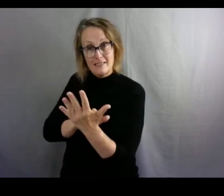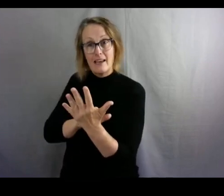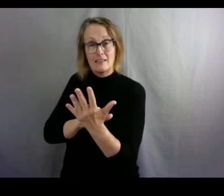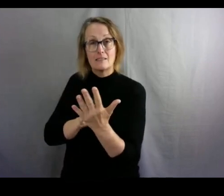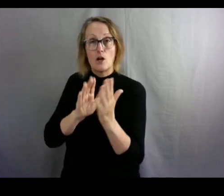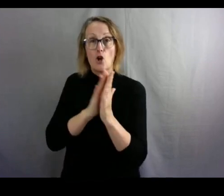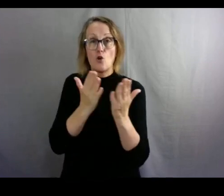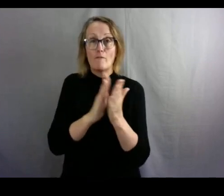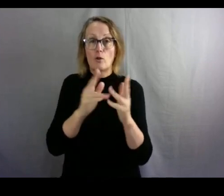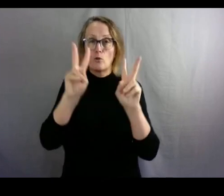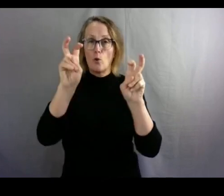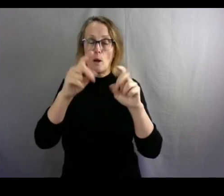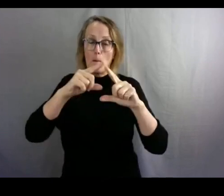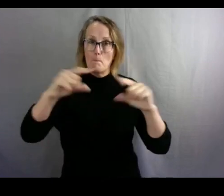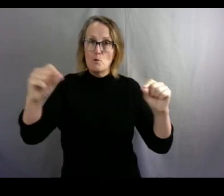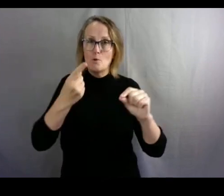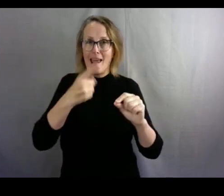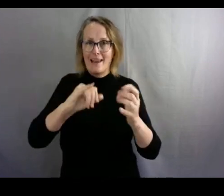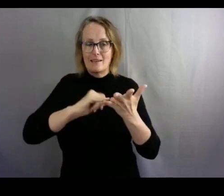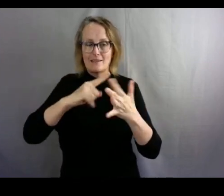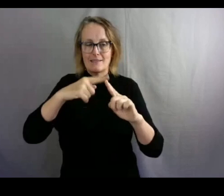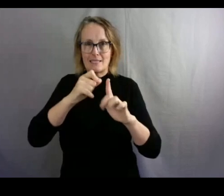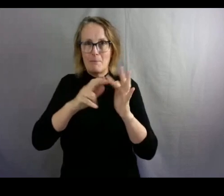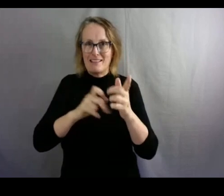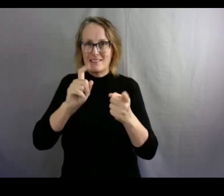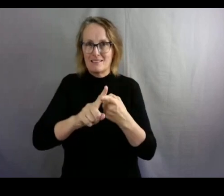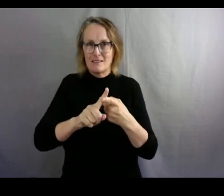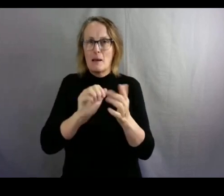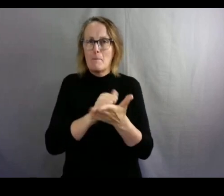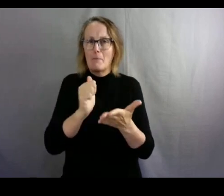which was published in 1919. Maugham was fascinated by Gauguin